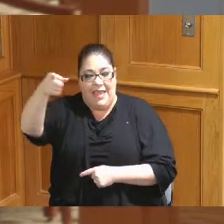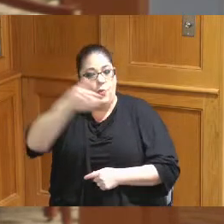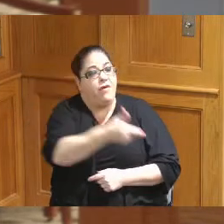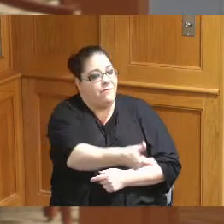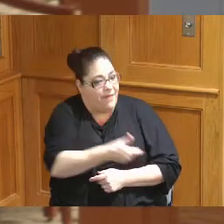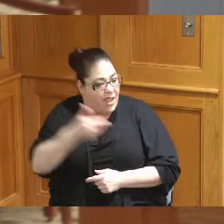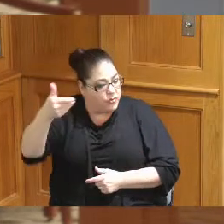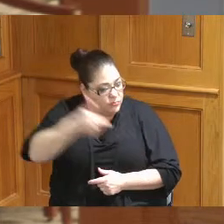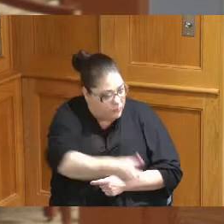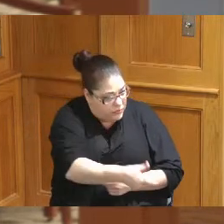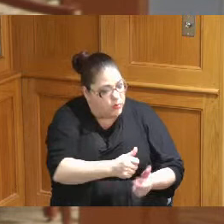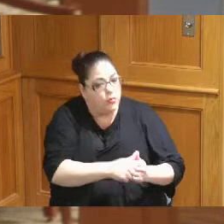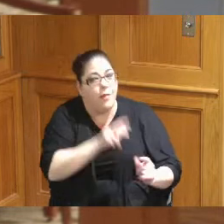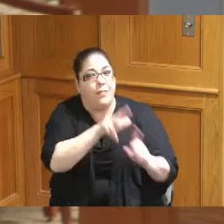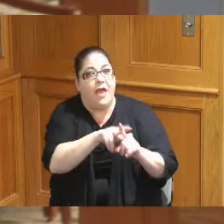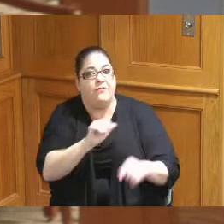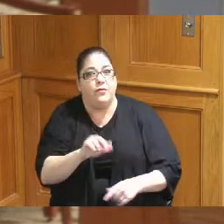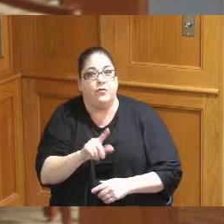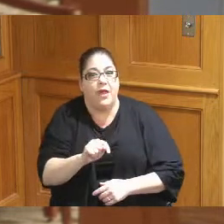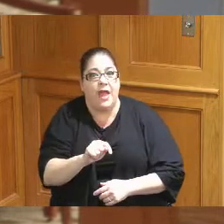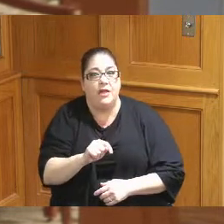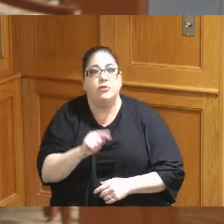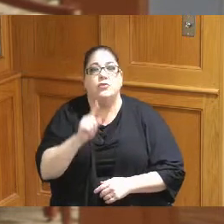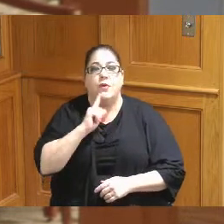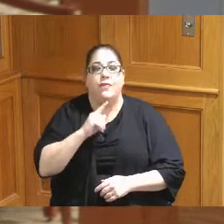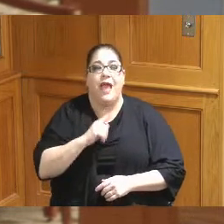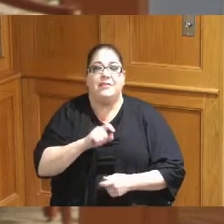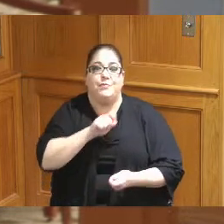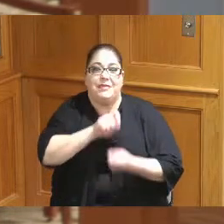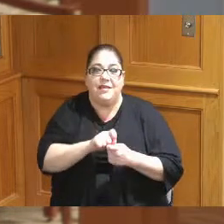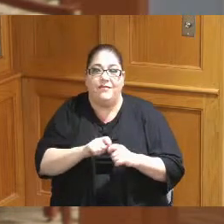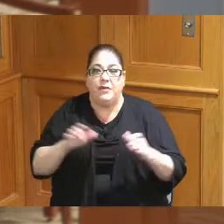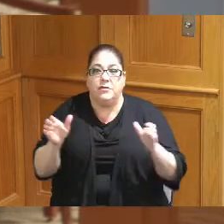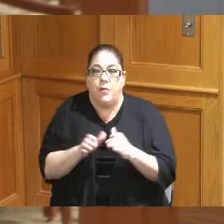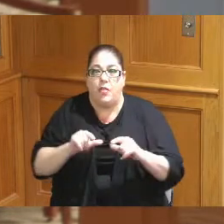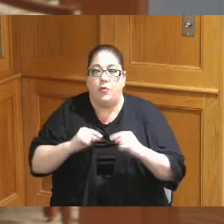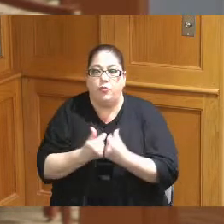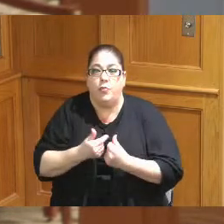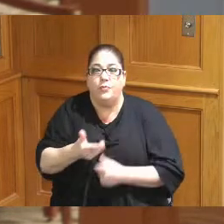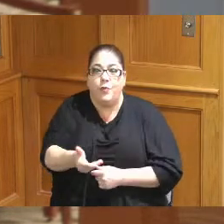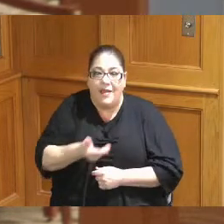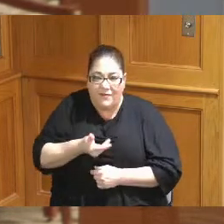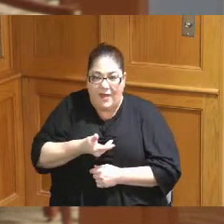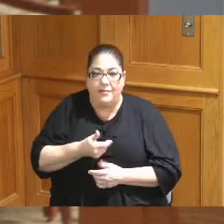the grant so because you had to be invited to apply but then yes we submitted an application